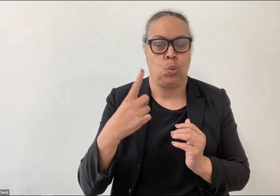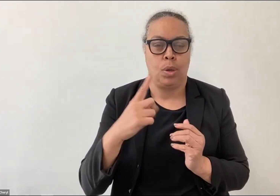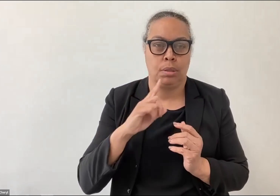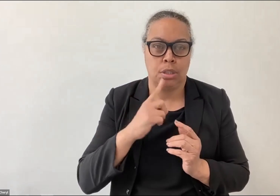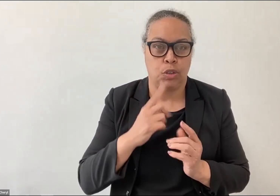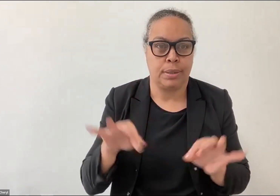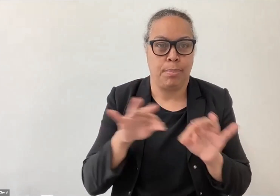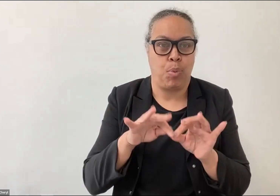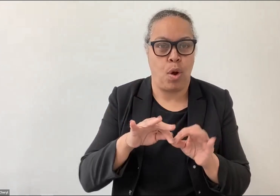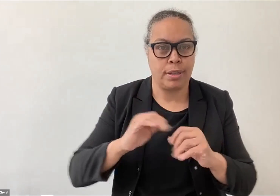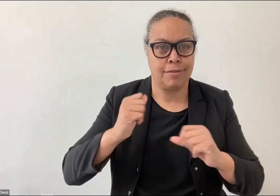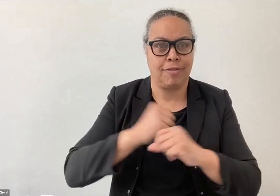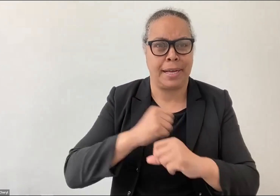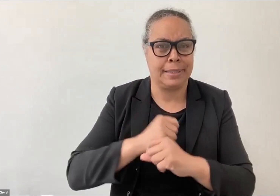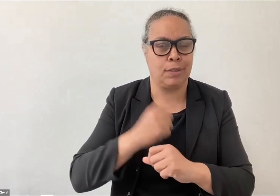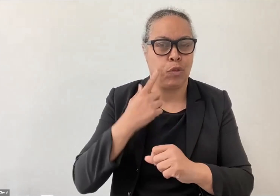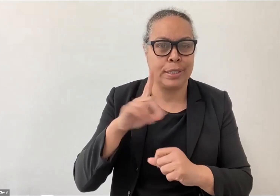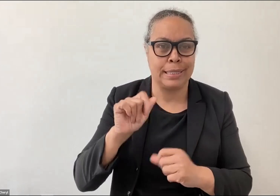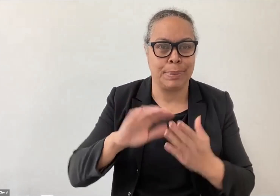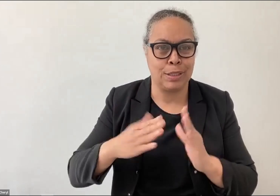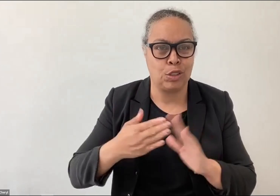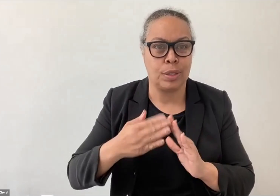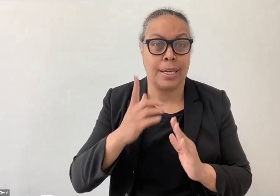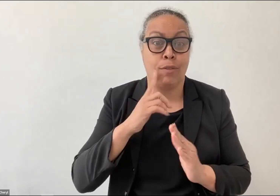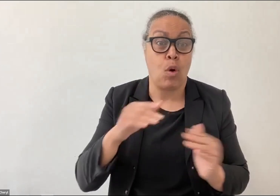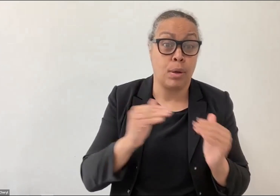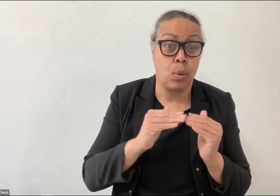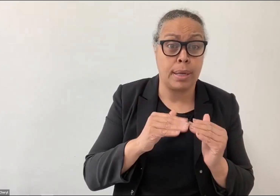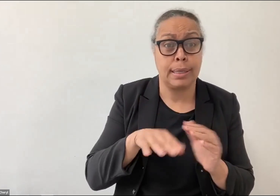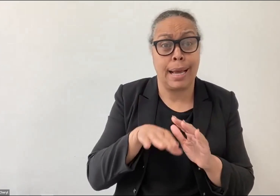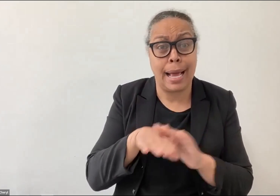Wang by the disability, community, quality, access, and representation.